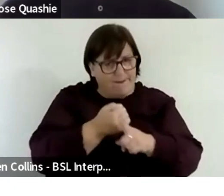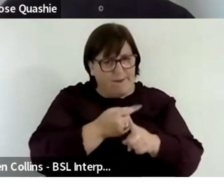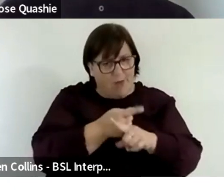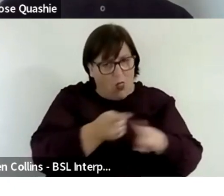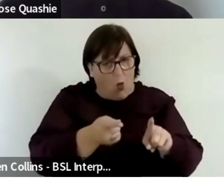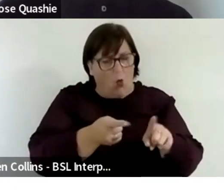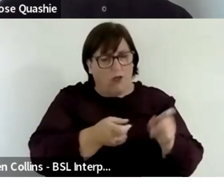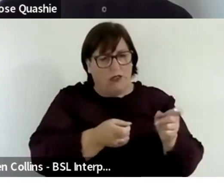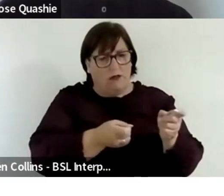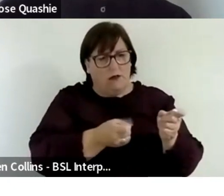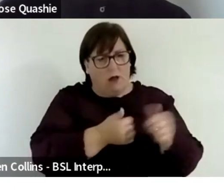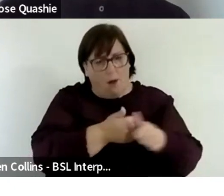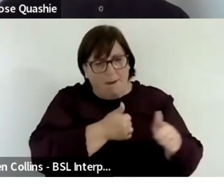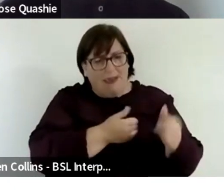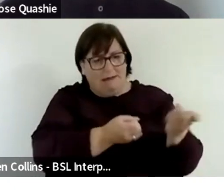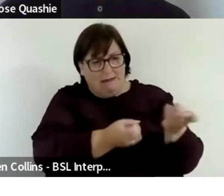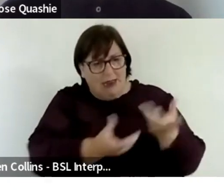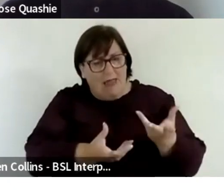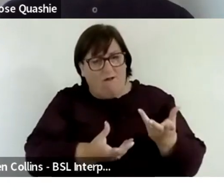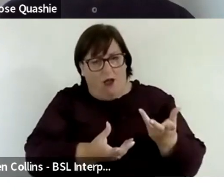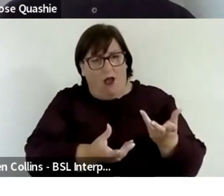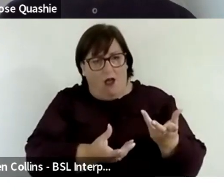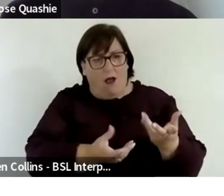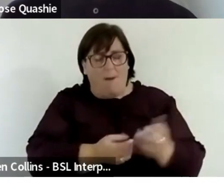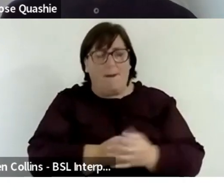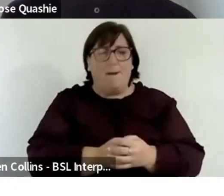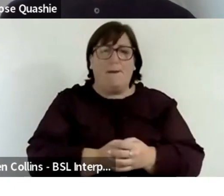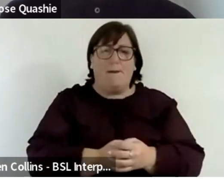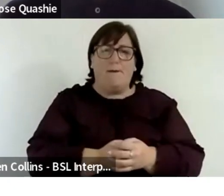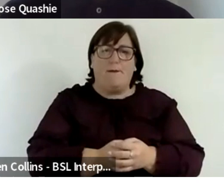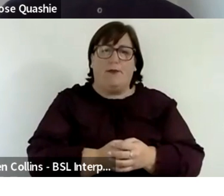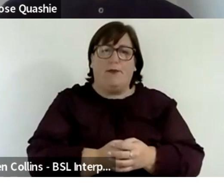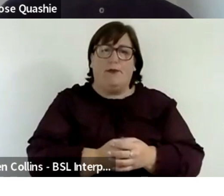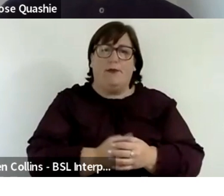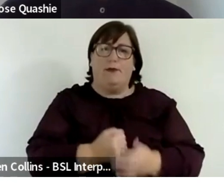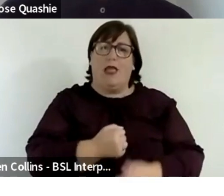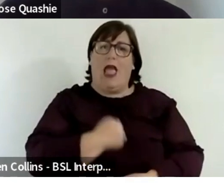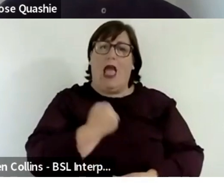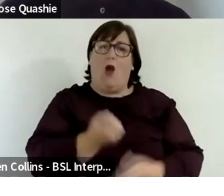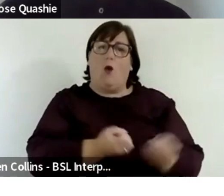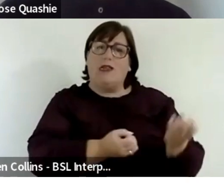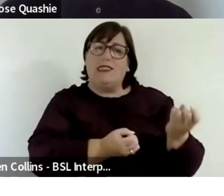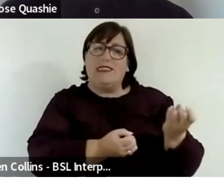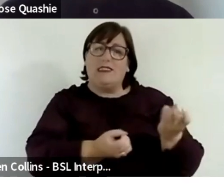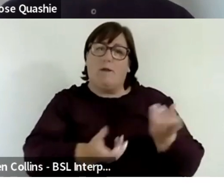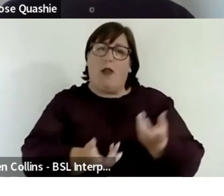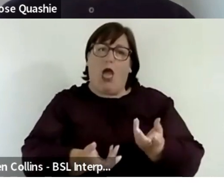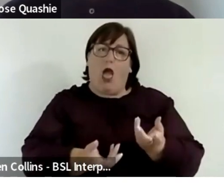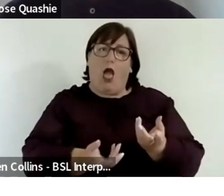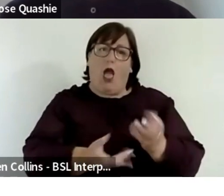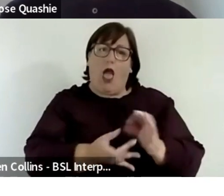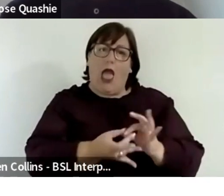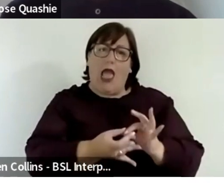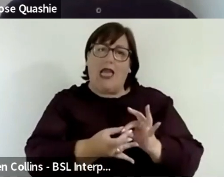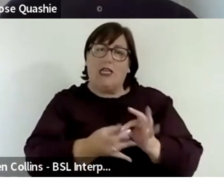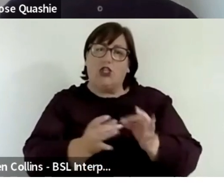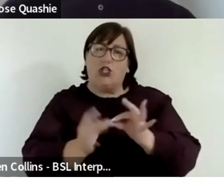In relation to skills, employment and education, all of our plain Supply Chain partners have to deliver outputs and activities.